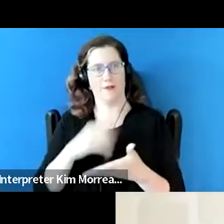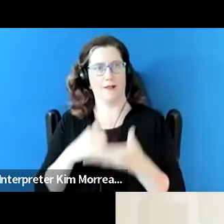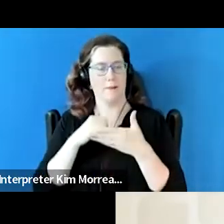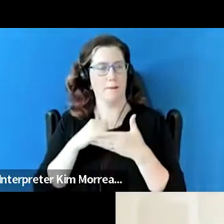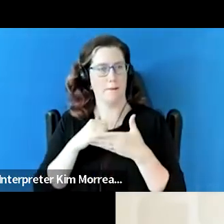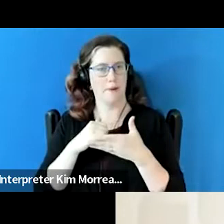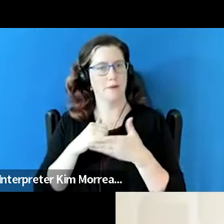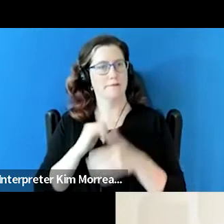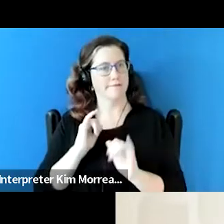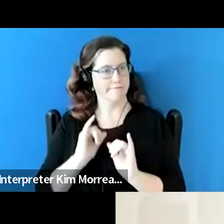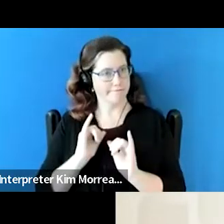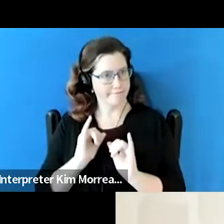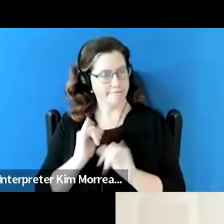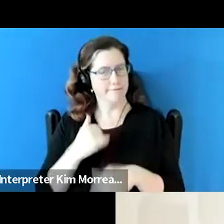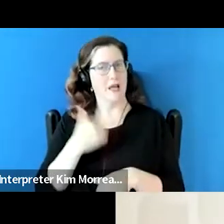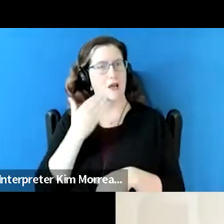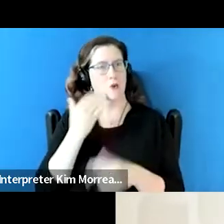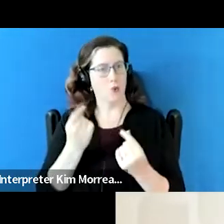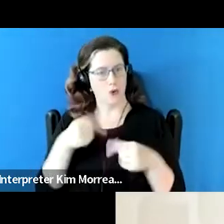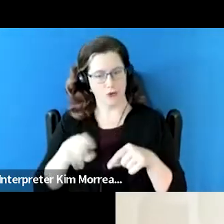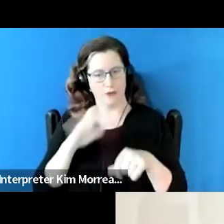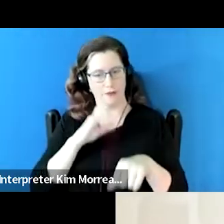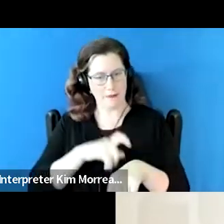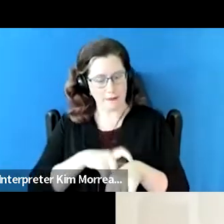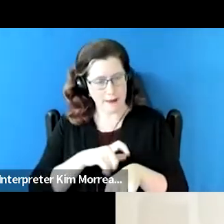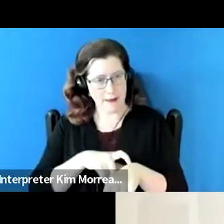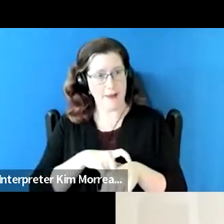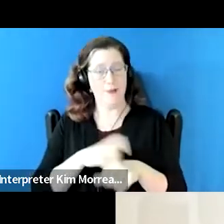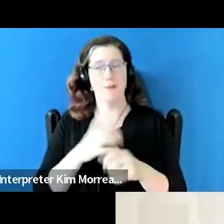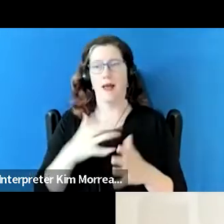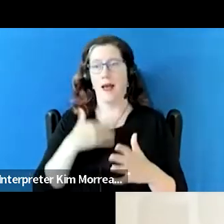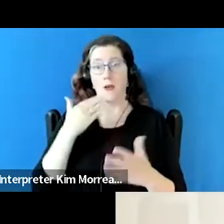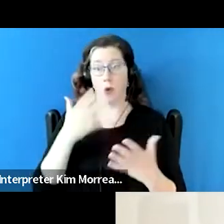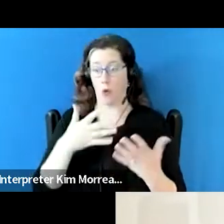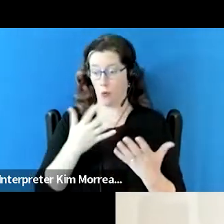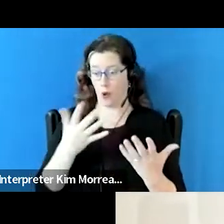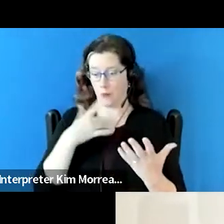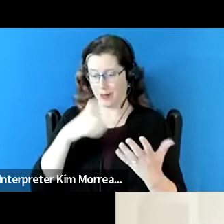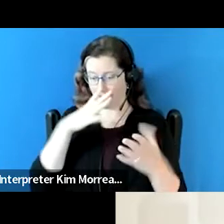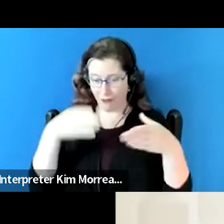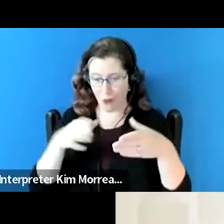okay, I know what we did during that time. I know what we needed to focus on during that time.